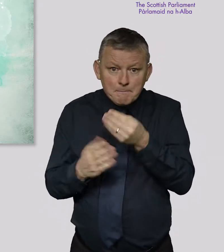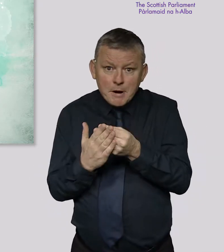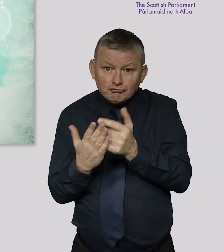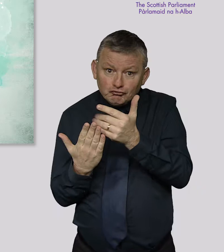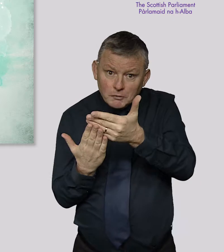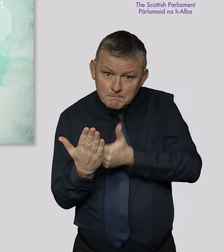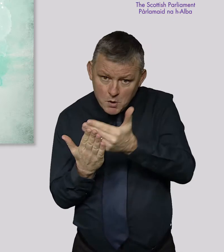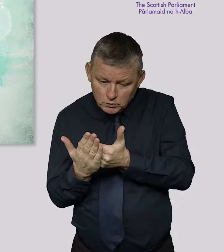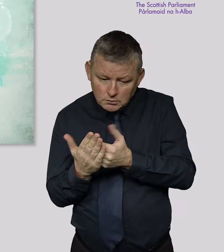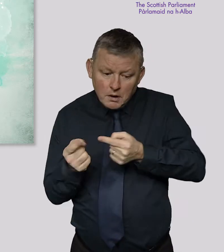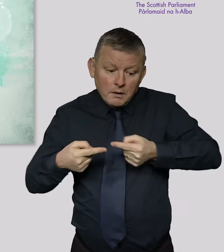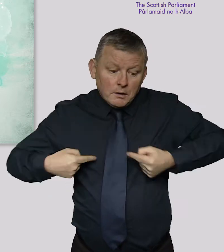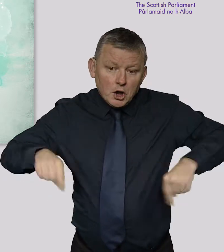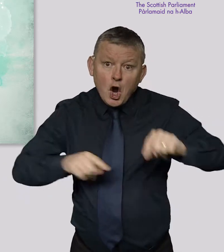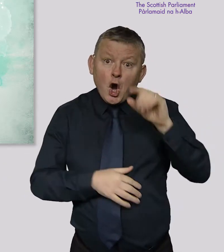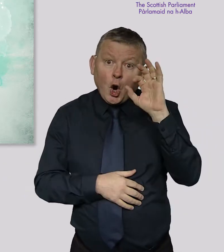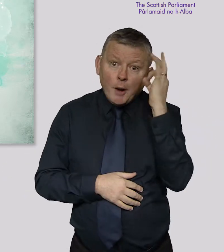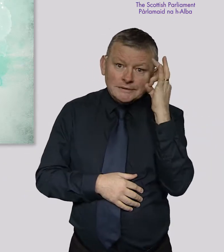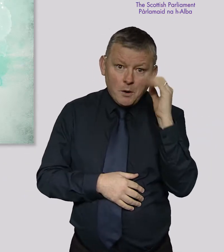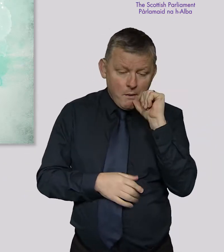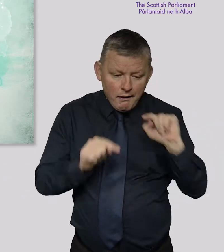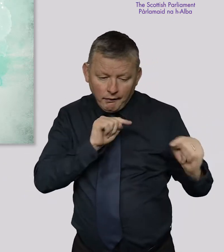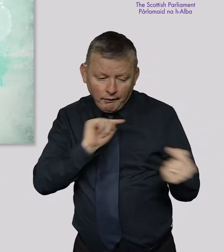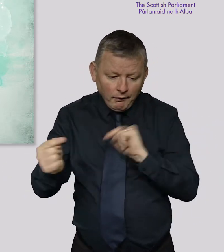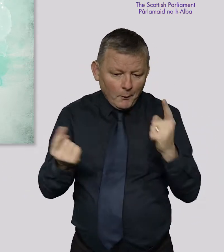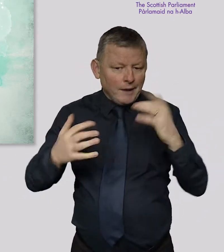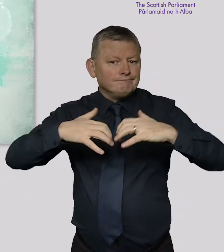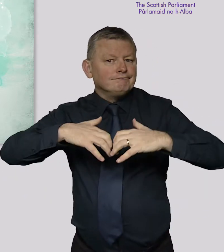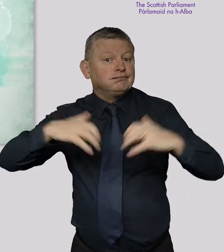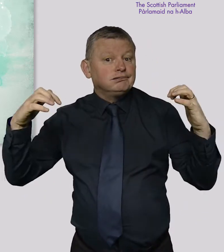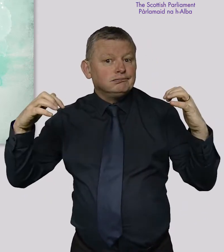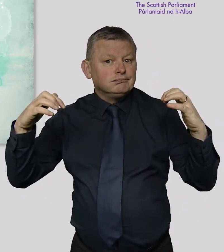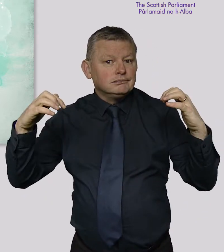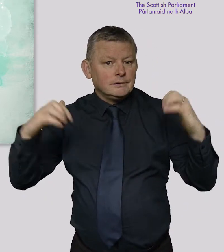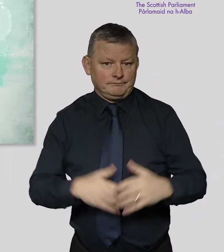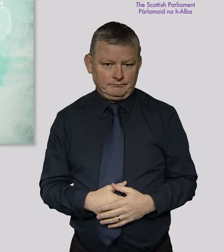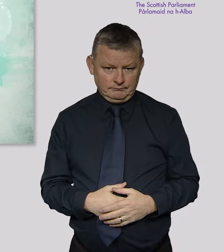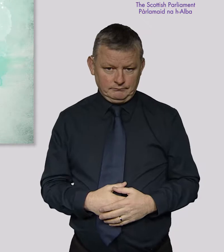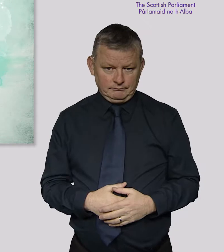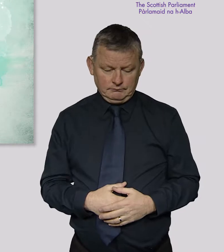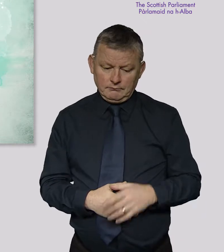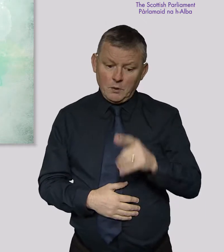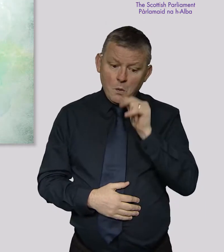and the committees will debate these in the Chamber.